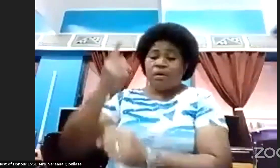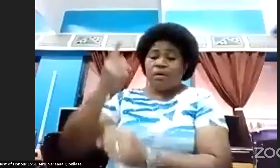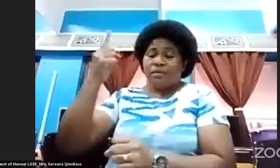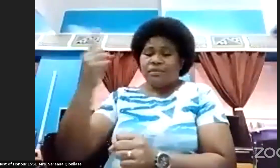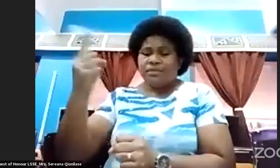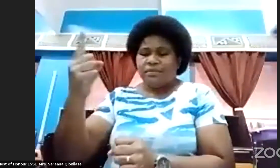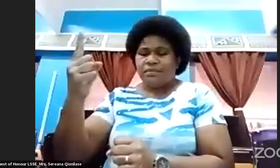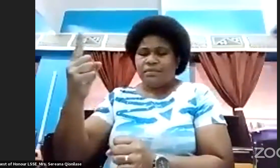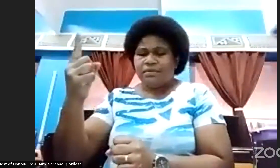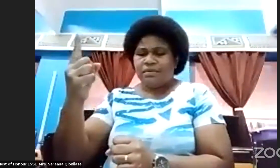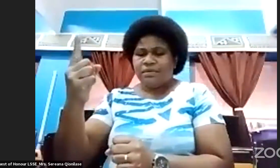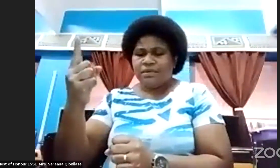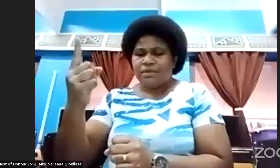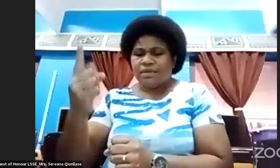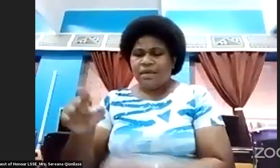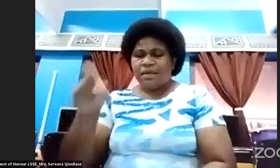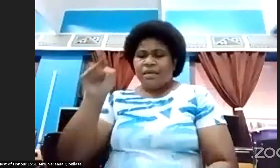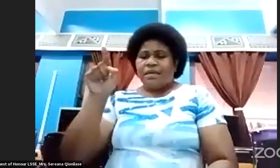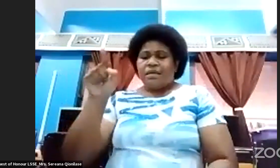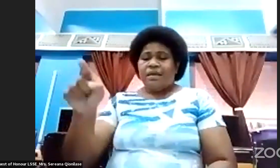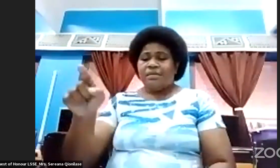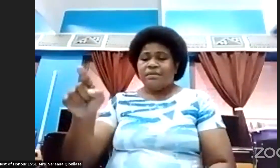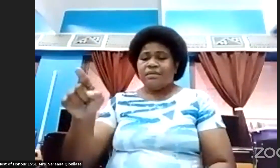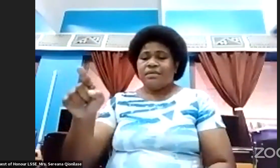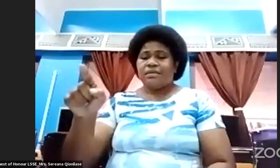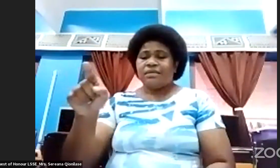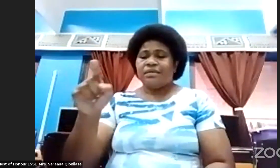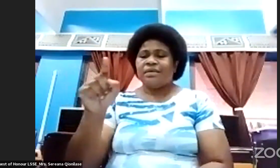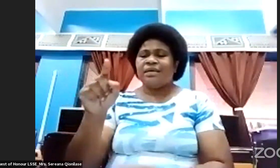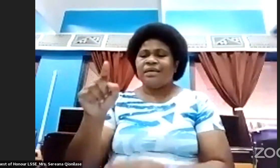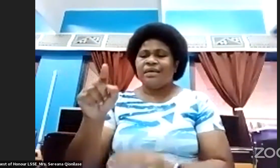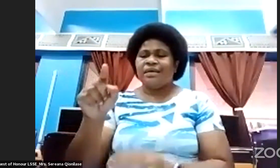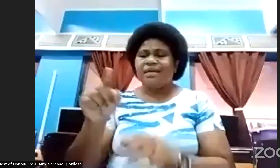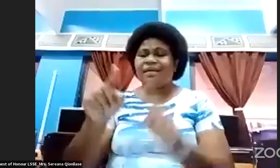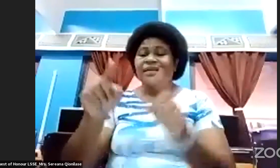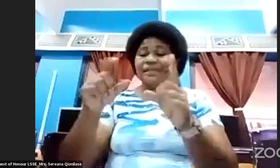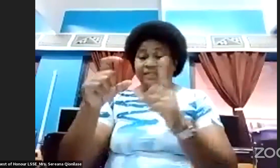will give us a message with